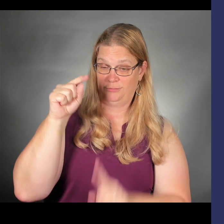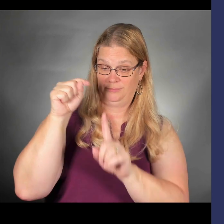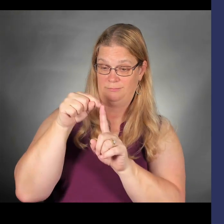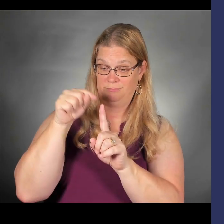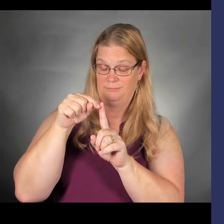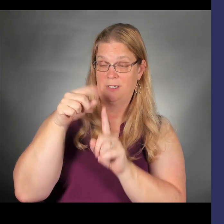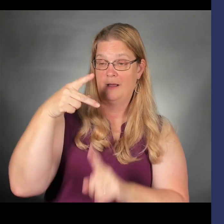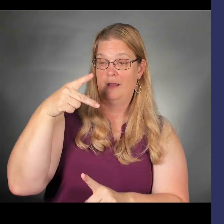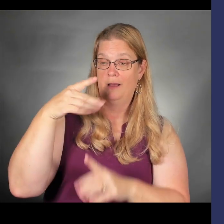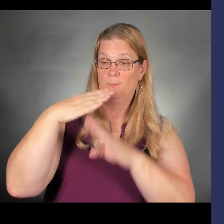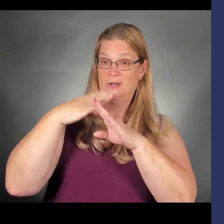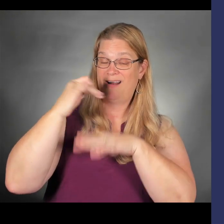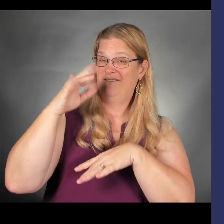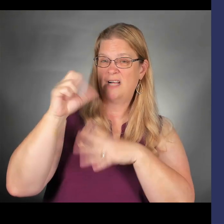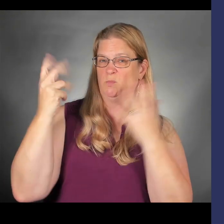Protective factors.